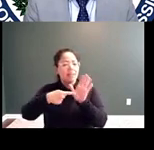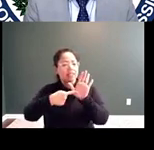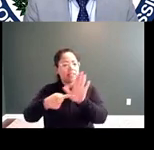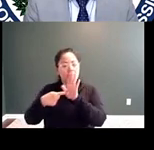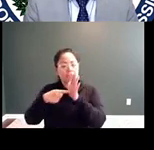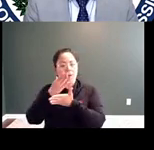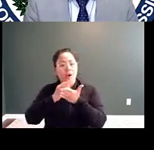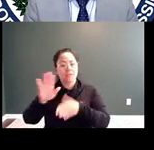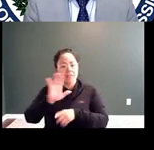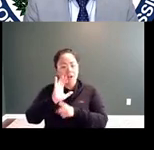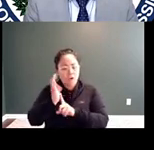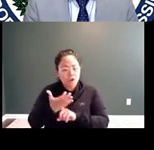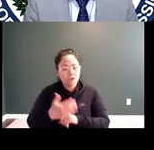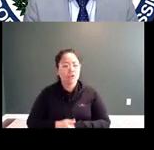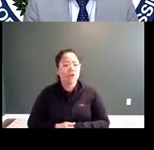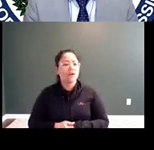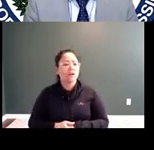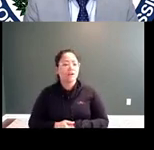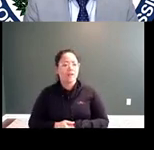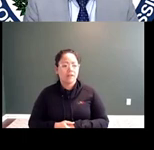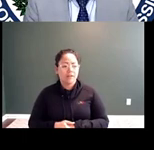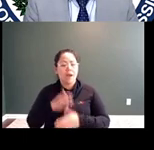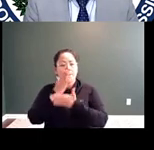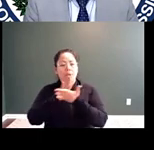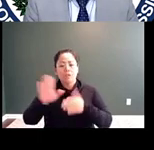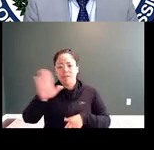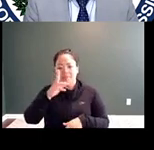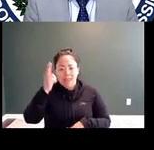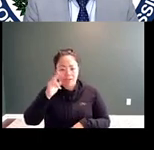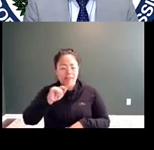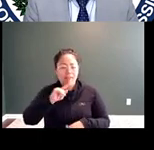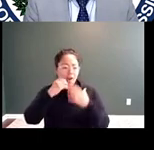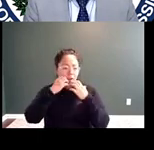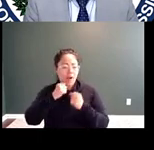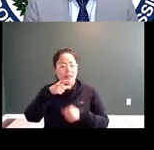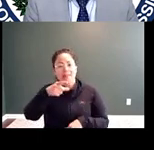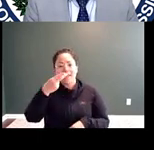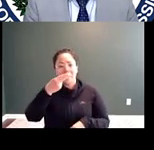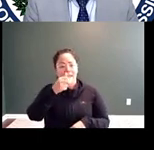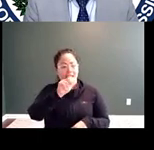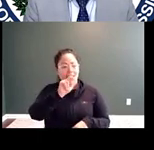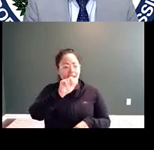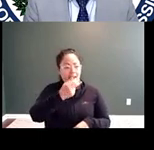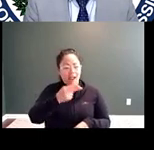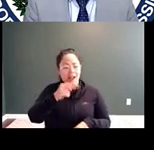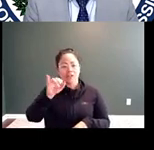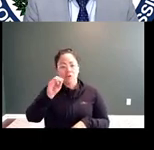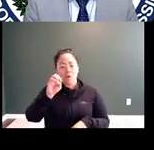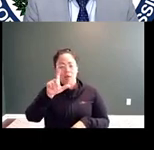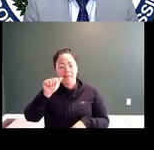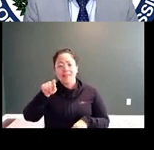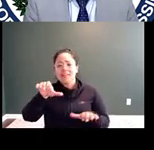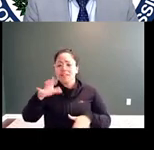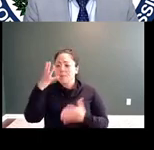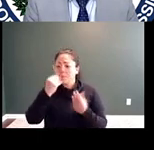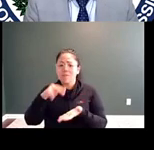demonstrate parts of their history that were important to them. This is Hannah, Jewela, and Leonela and they did this beautiful dance